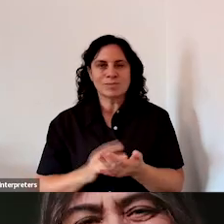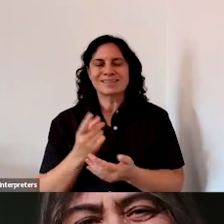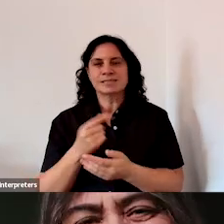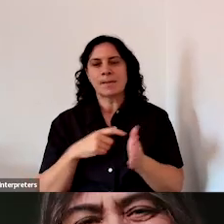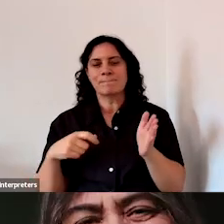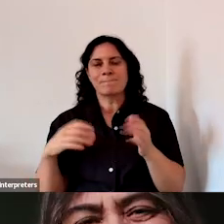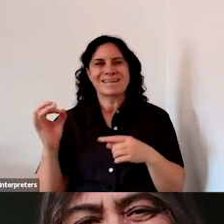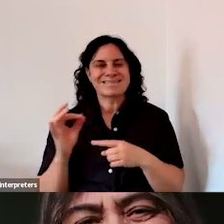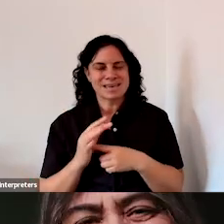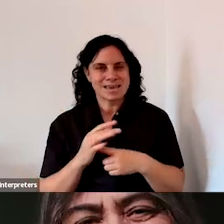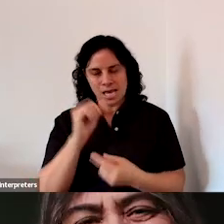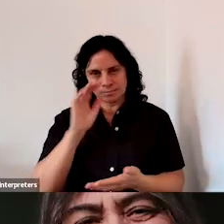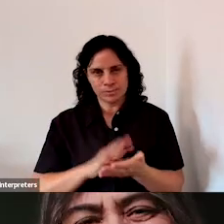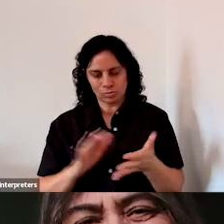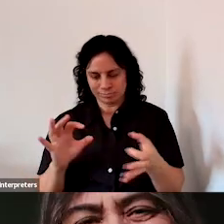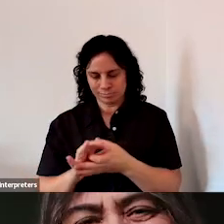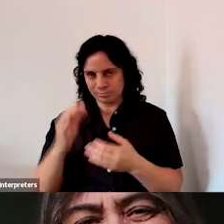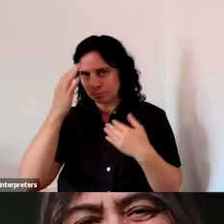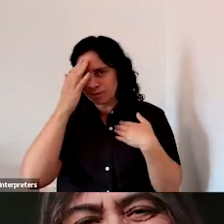mental health, which are also reflected in the broader literature.